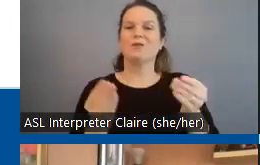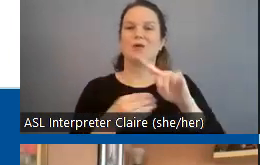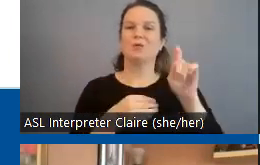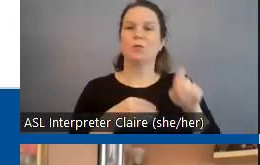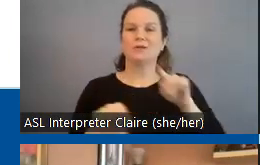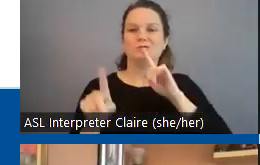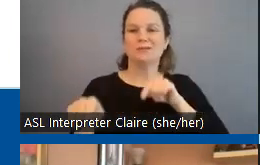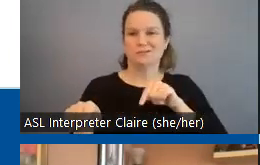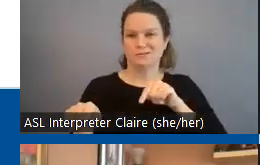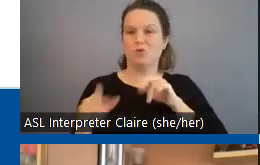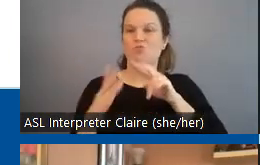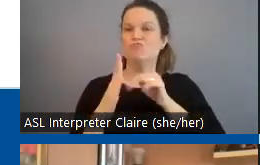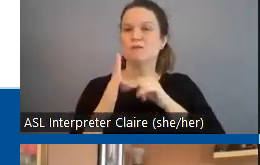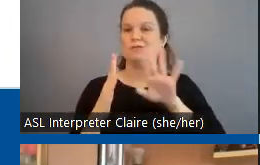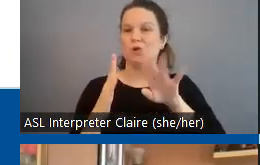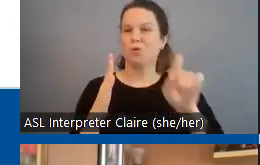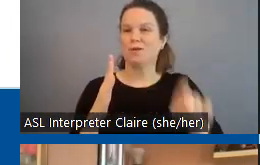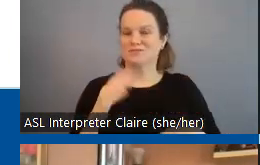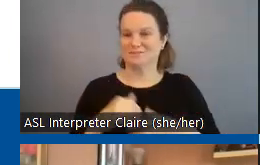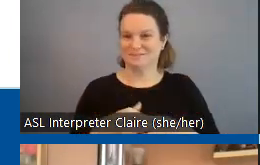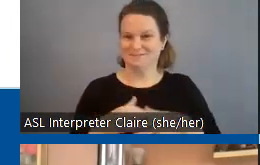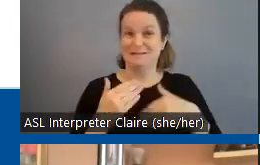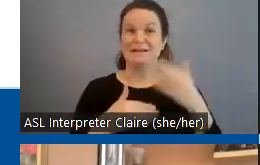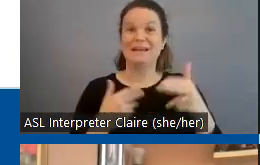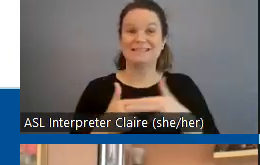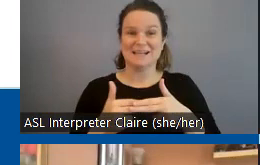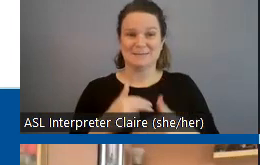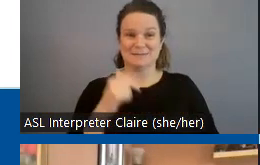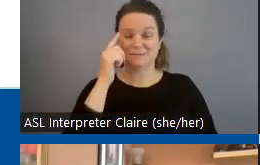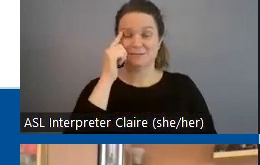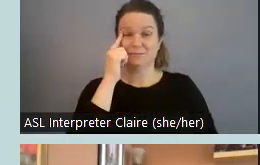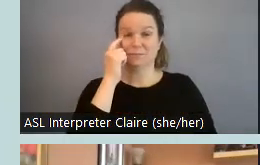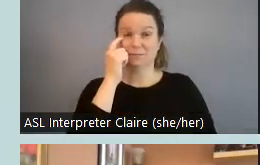your questions aloud. Next slide, please.